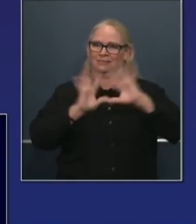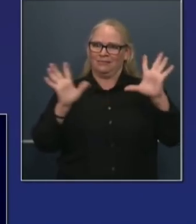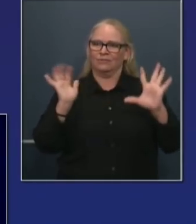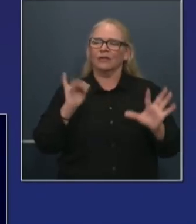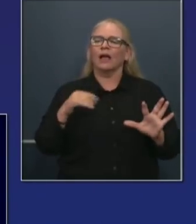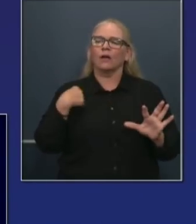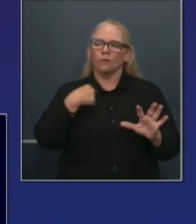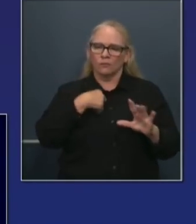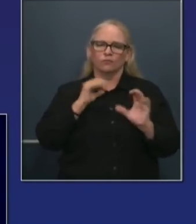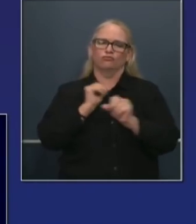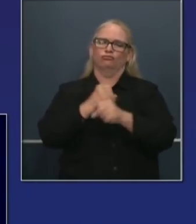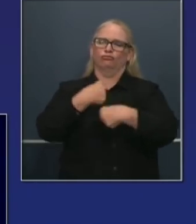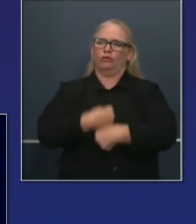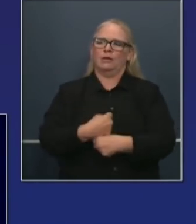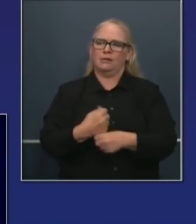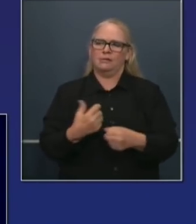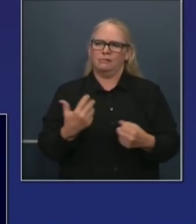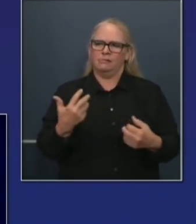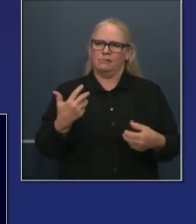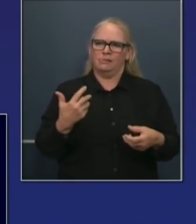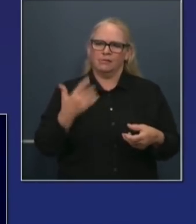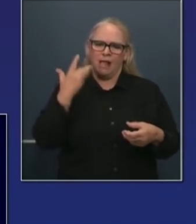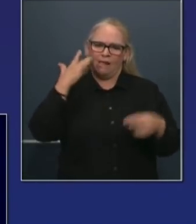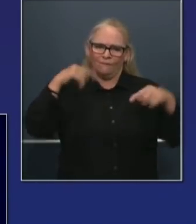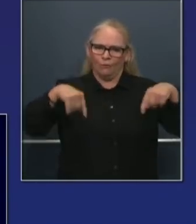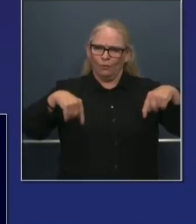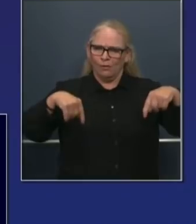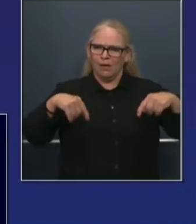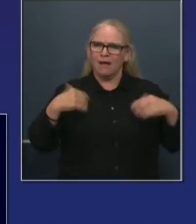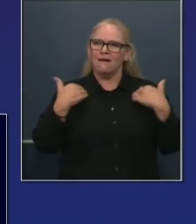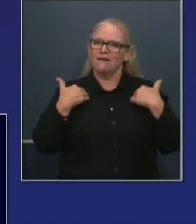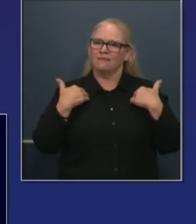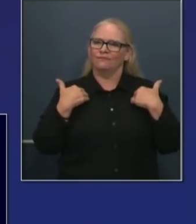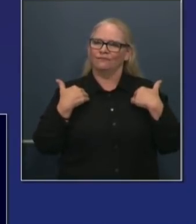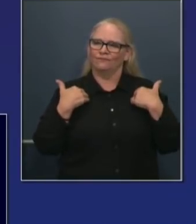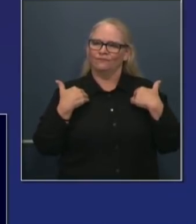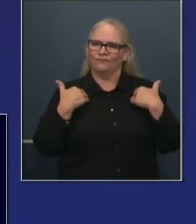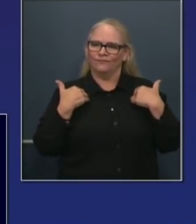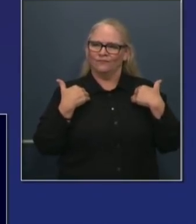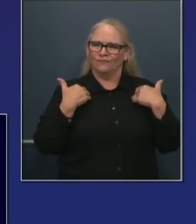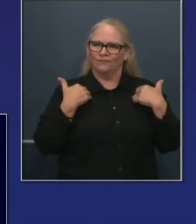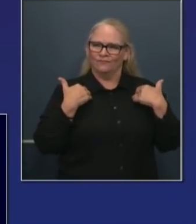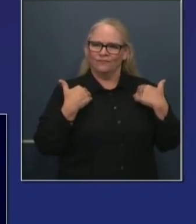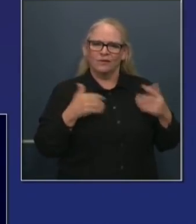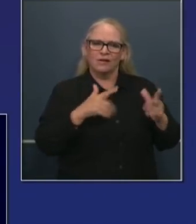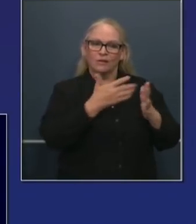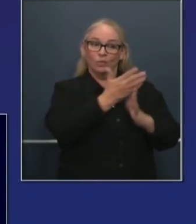AND STATE ASSEMBLY AND SENATE. WE CONTINUE TO BE ONE OF THE